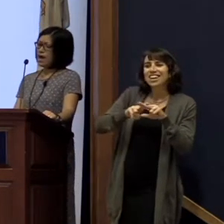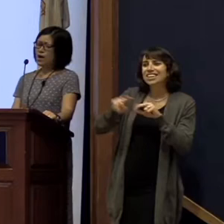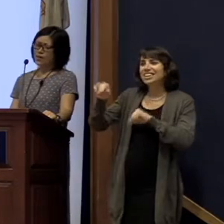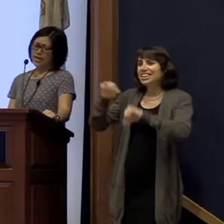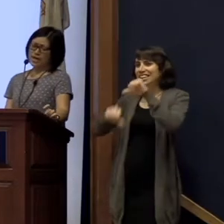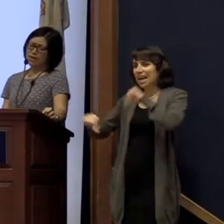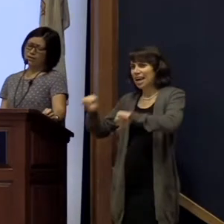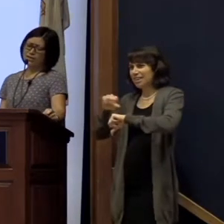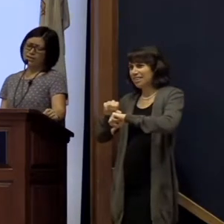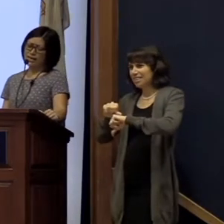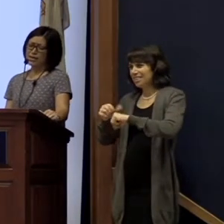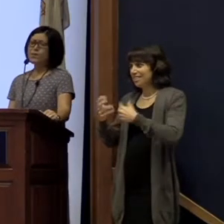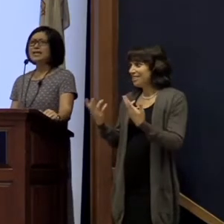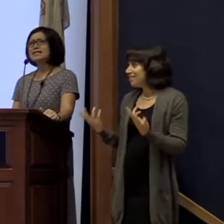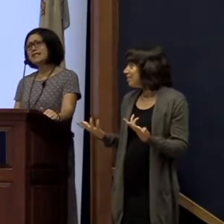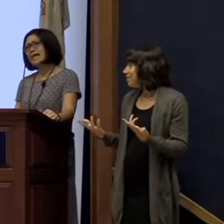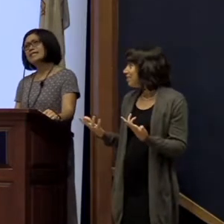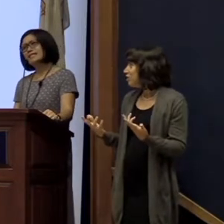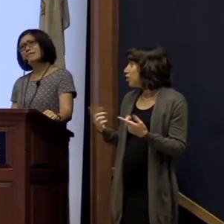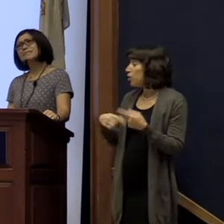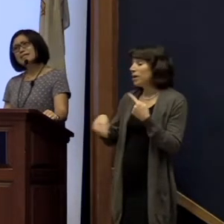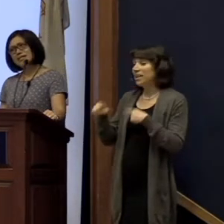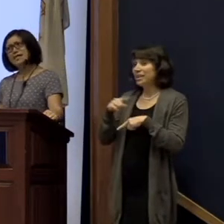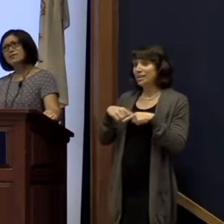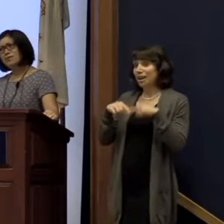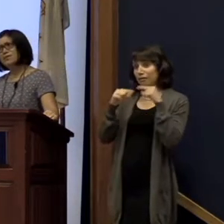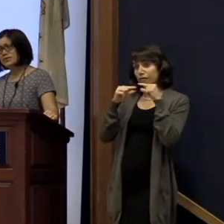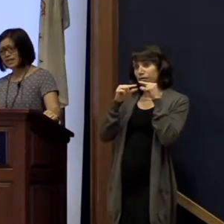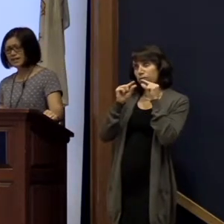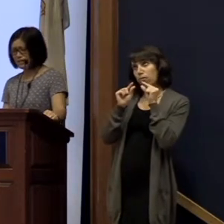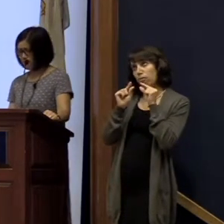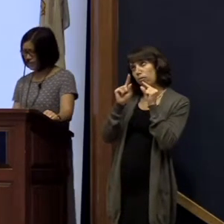Okay. Awesome in Jana. What exactly does that mean? Can you operationalize that for us?